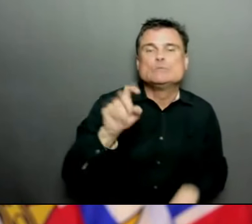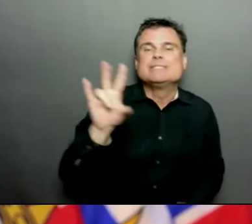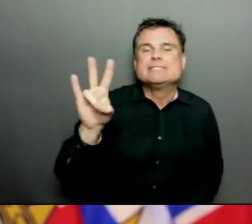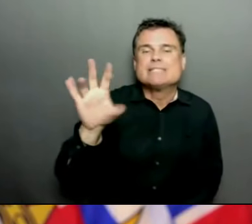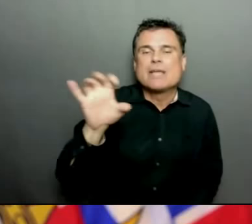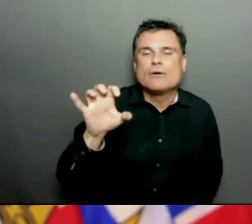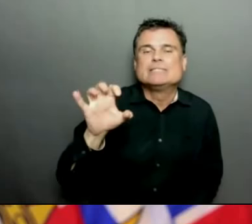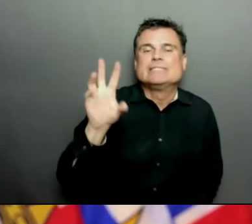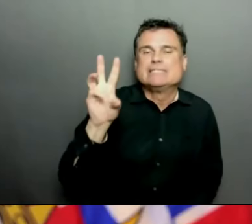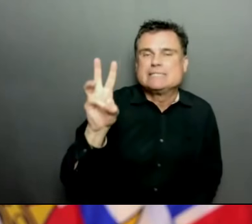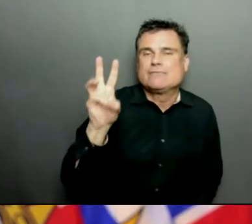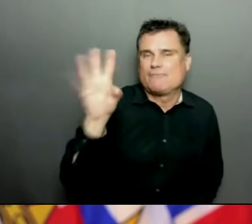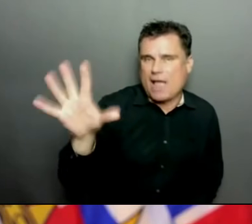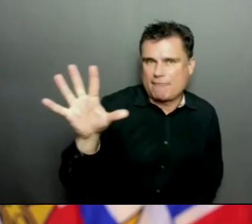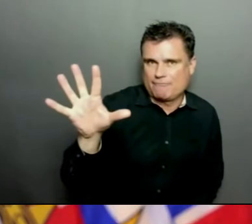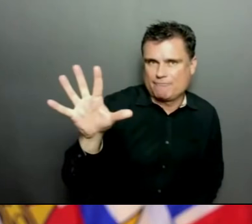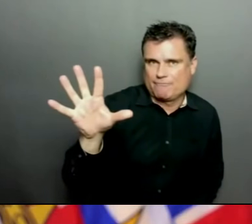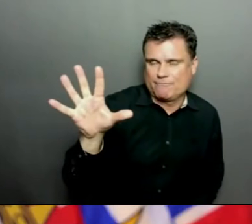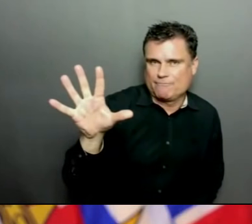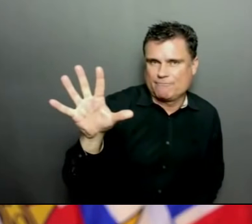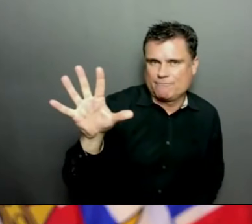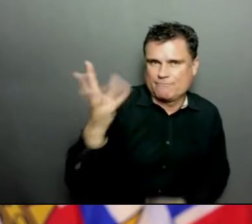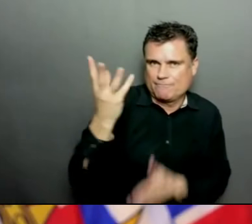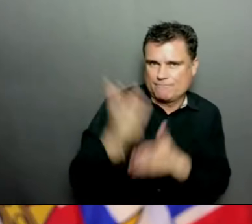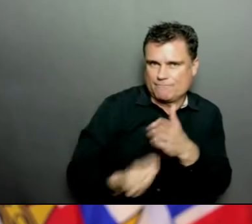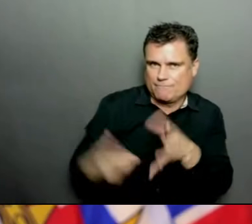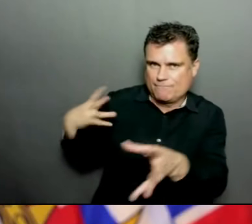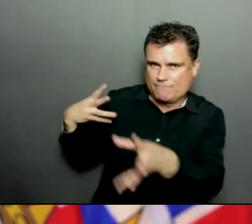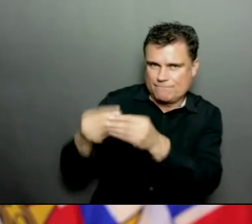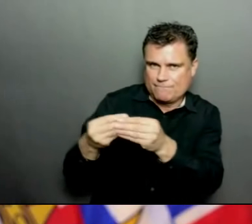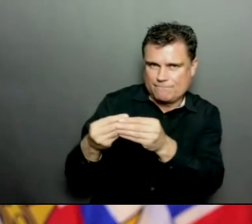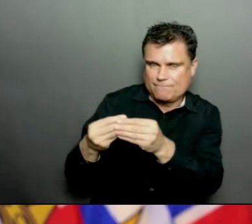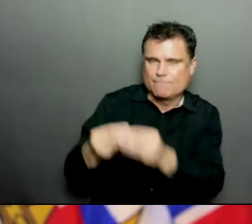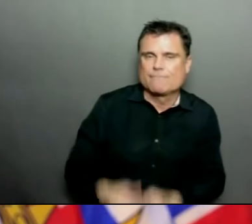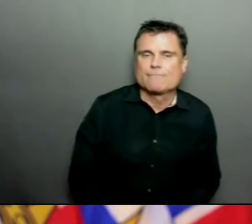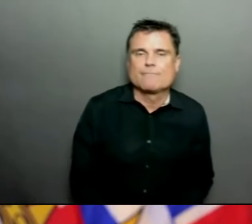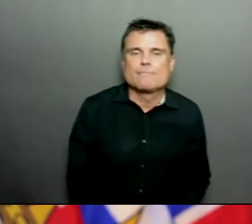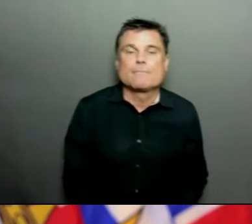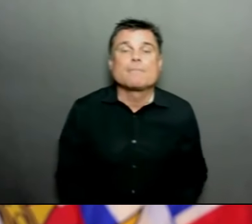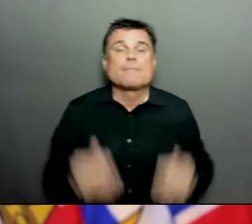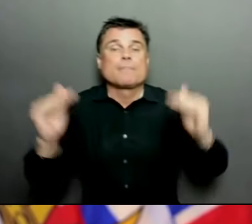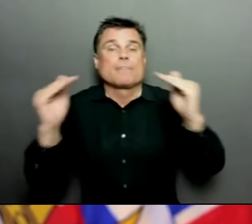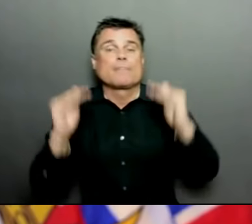you know, we want people to state local, I know there is a lot of people in Squamish and